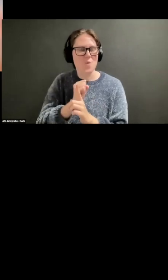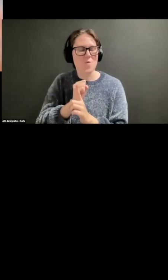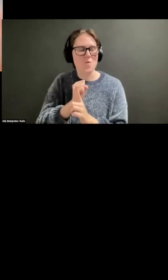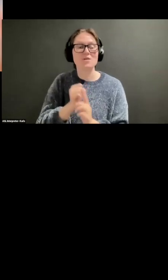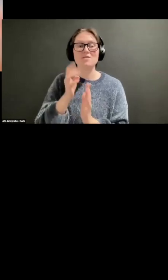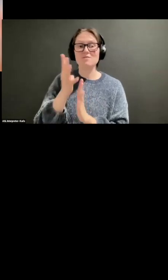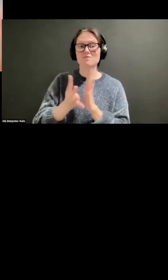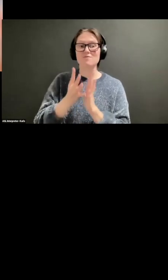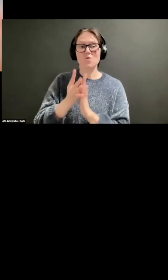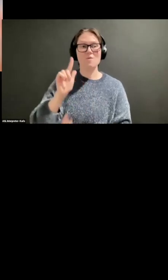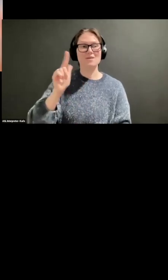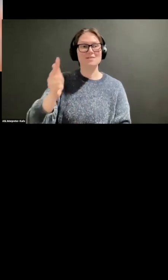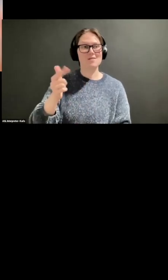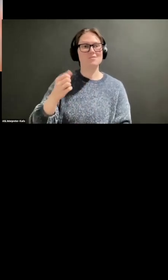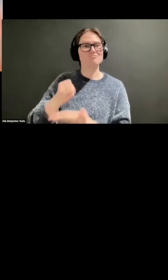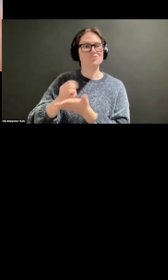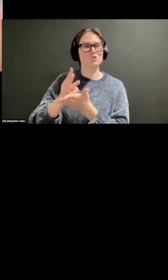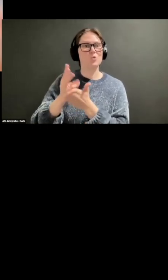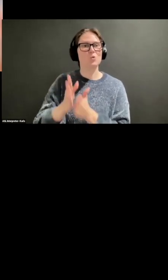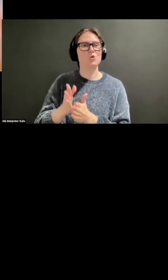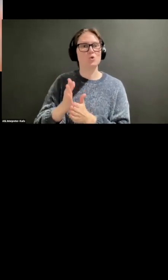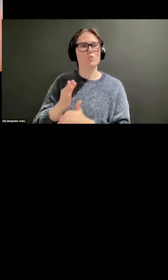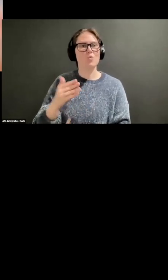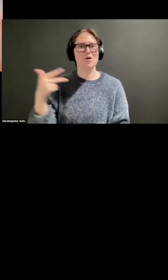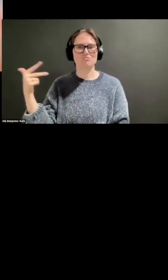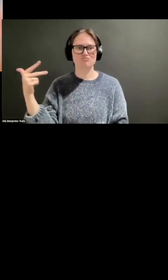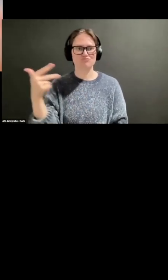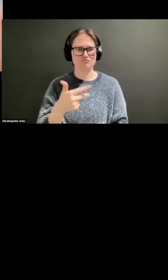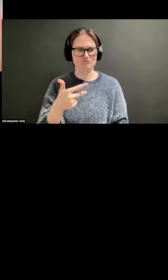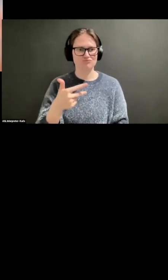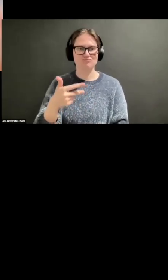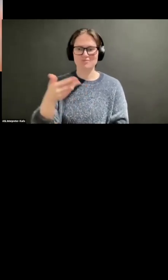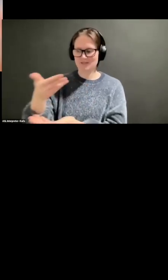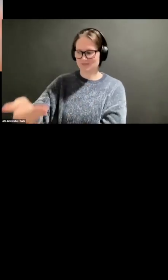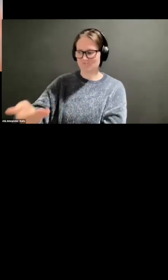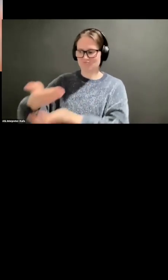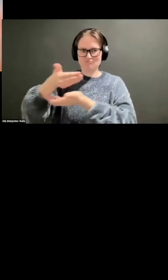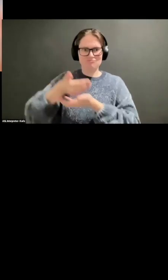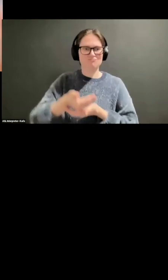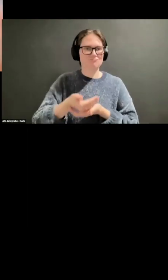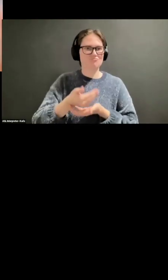to my house and handed me a 14-day-old infant,